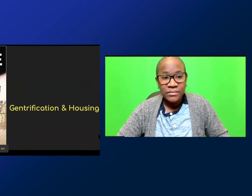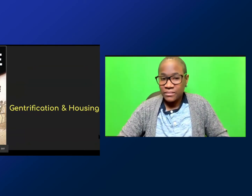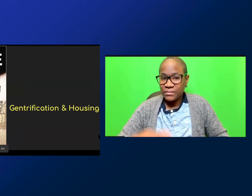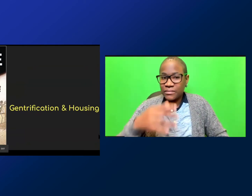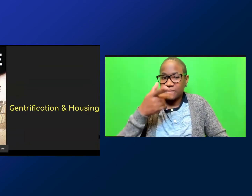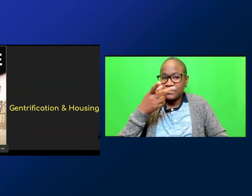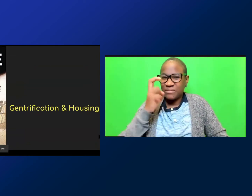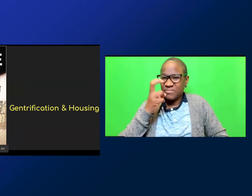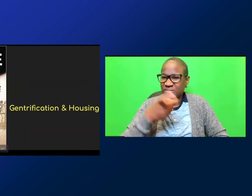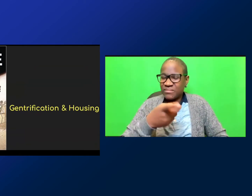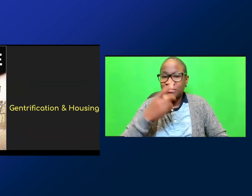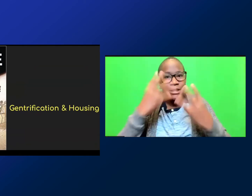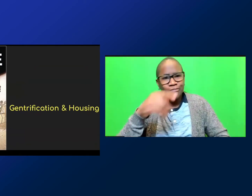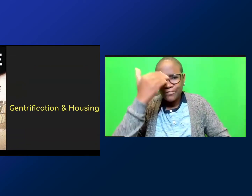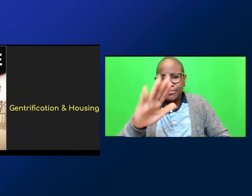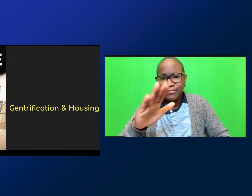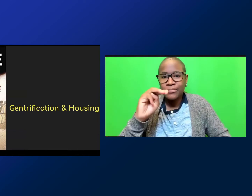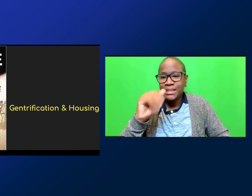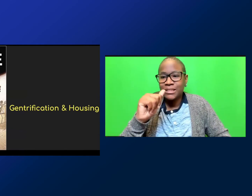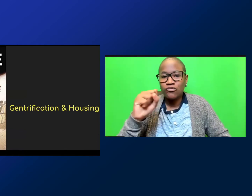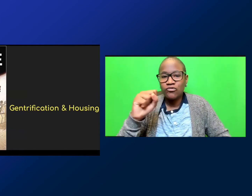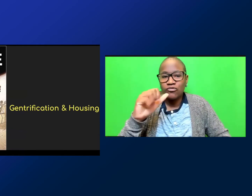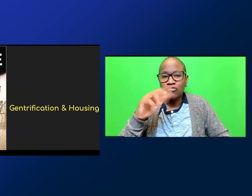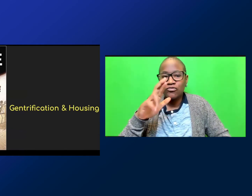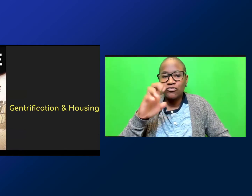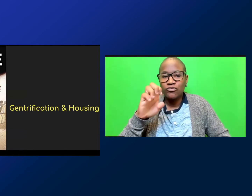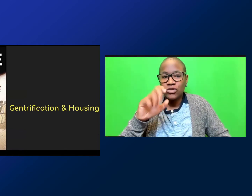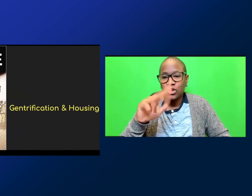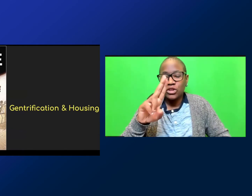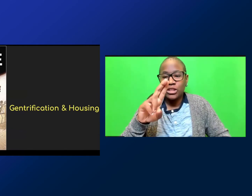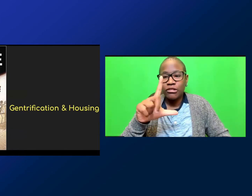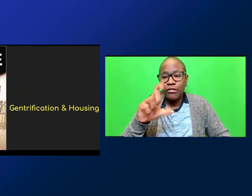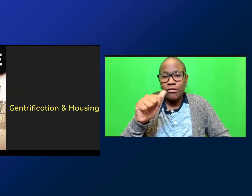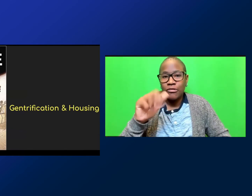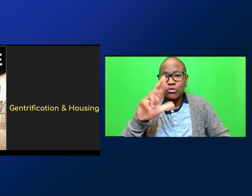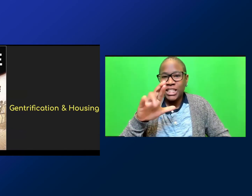a lot of people are unfamiliar with the tulsa race massacre and there's actually a lot of